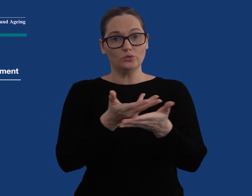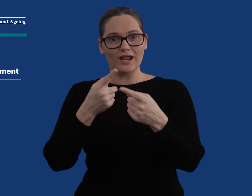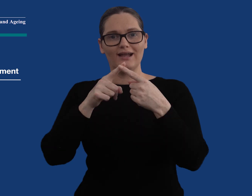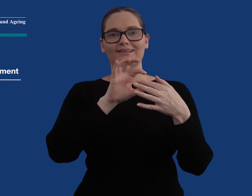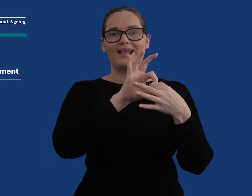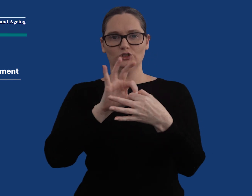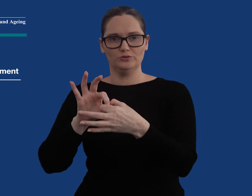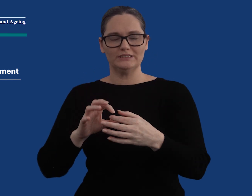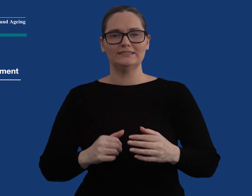Consultation and engagement